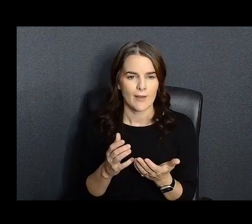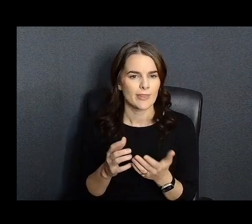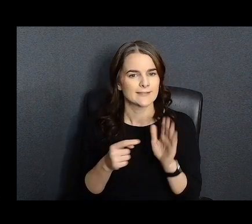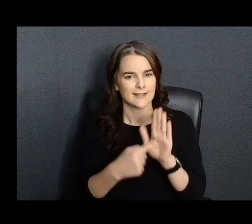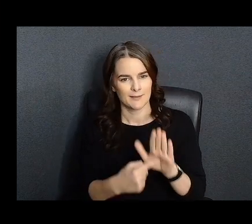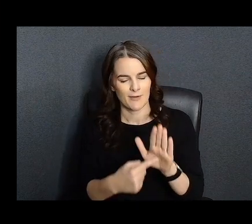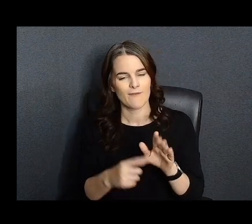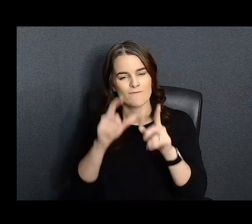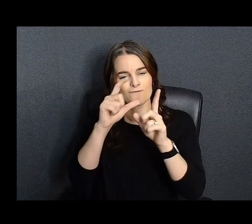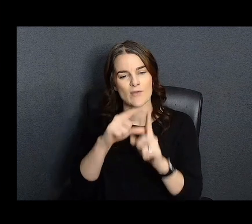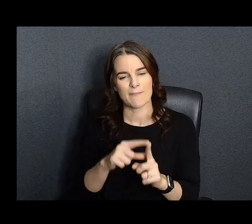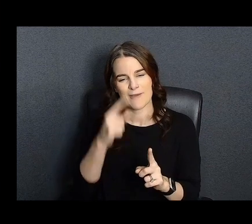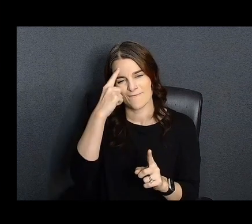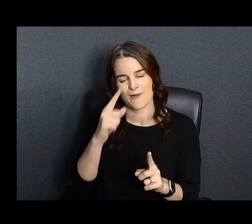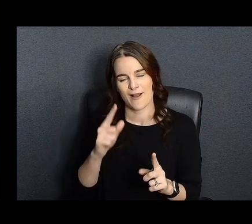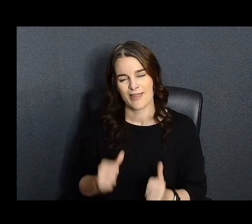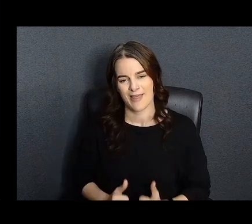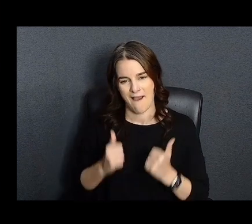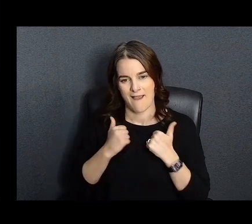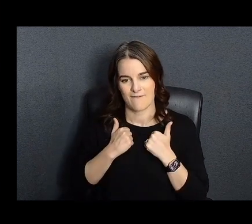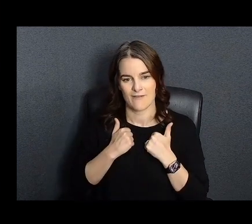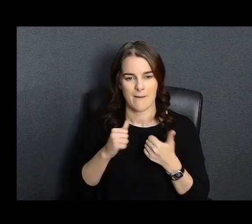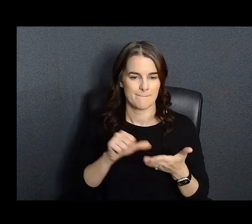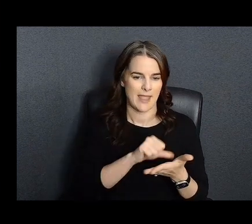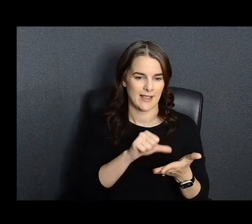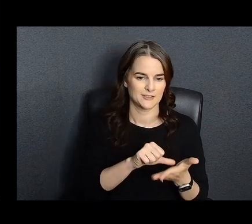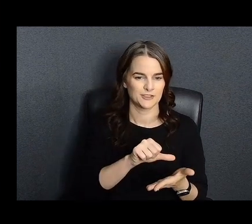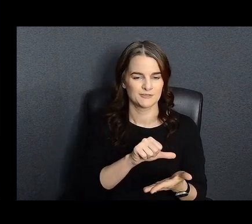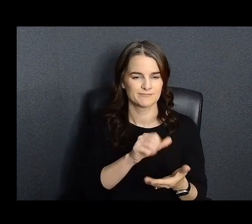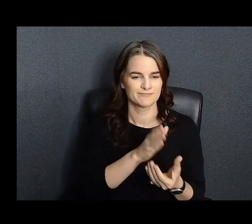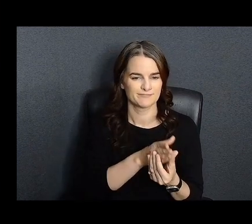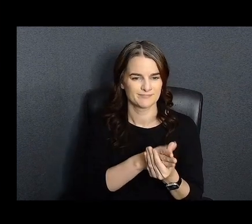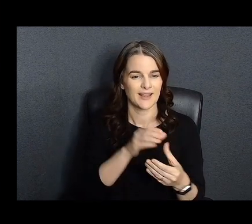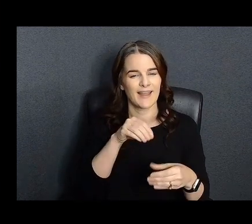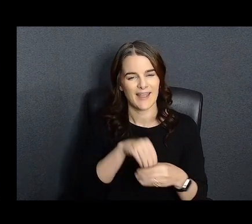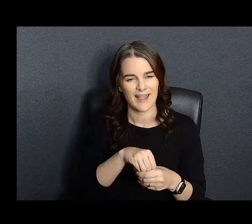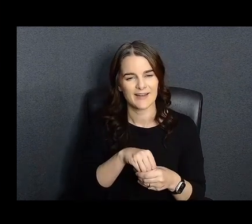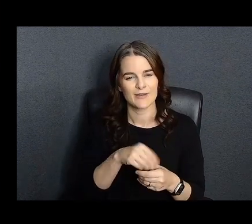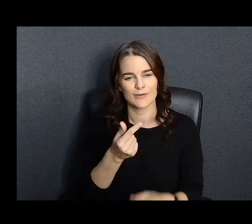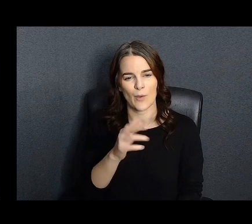for Life page file in Grid. This is folder-based, so you'll notice that the homepage is